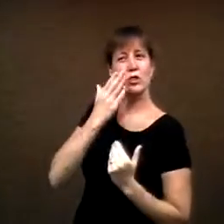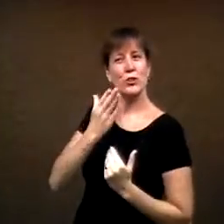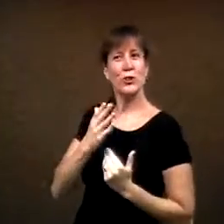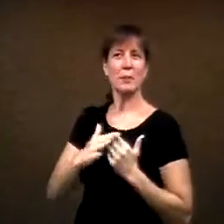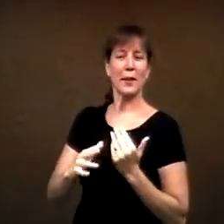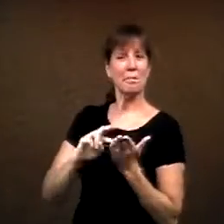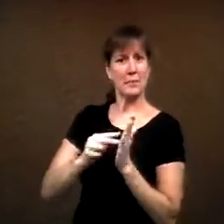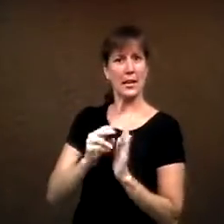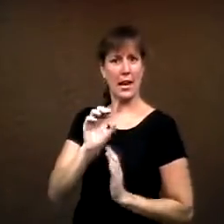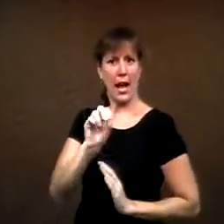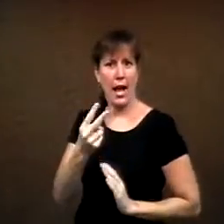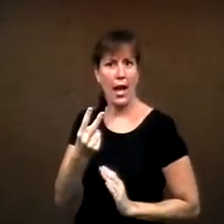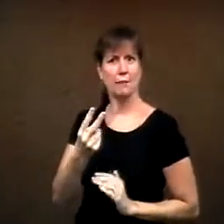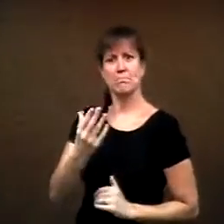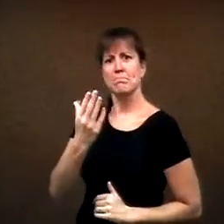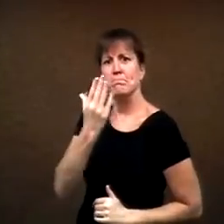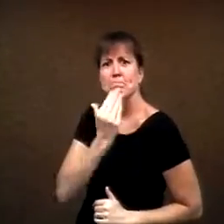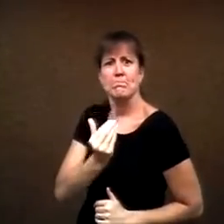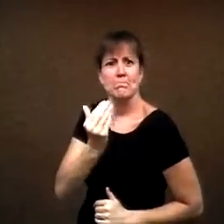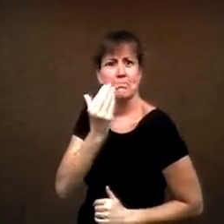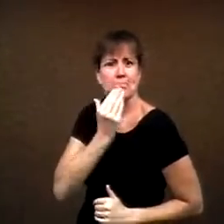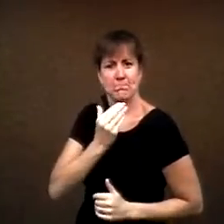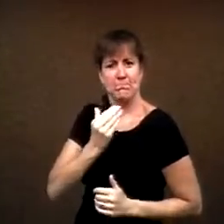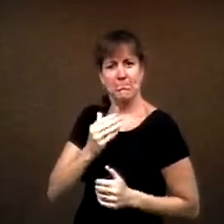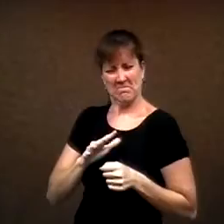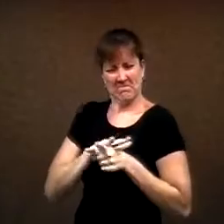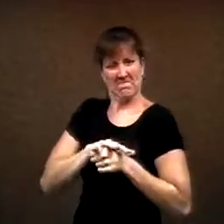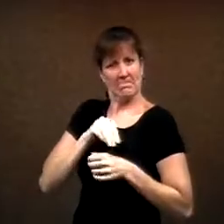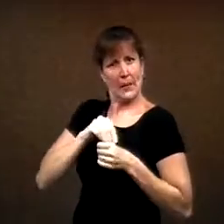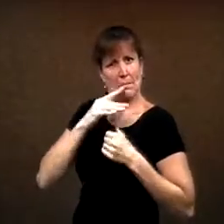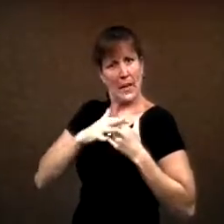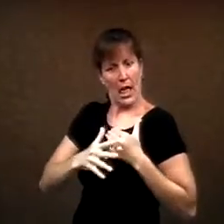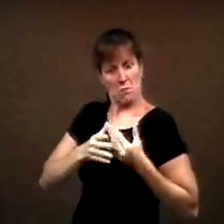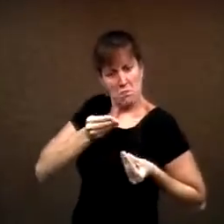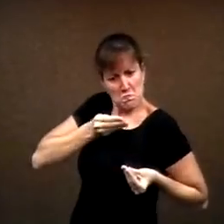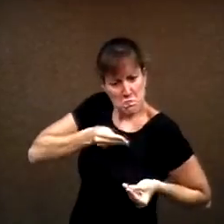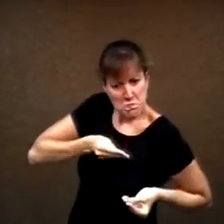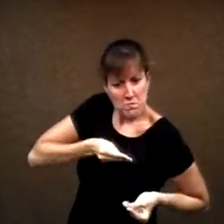good things like glucose and oxygen, have been *delivered* by the cardiovascular system to those